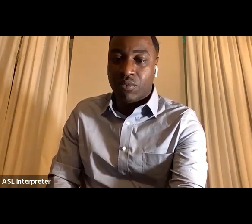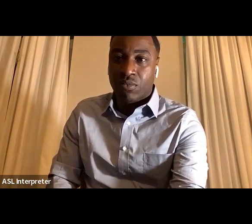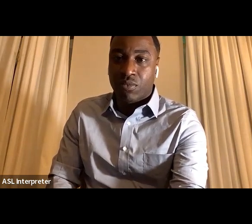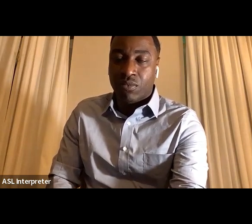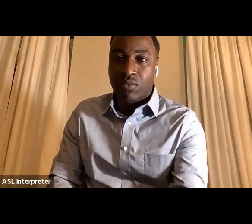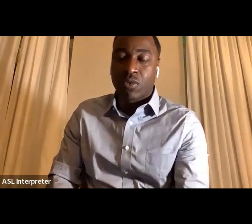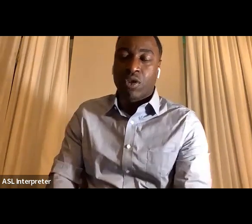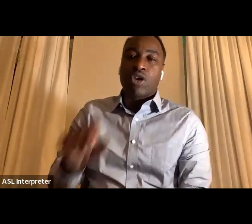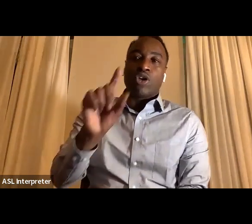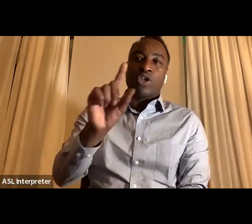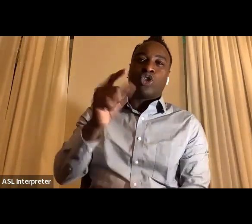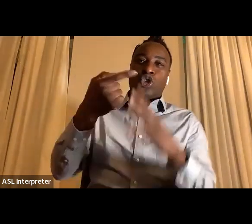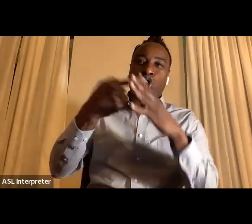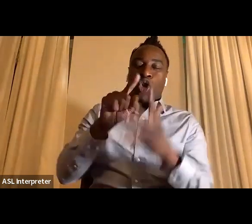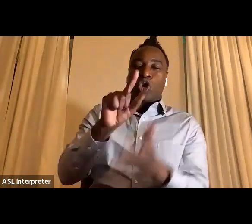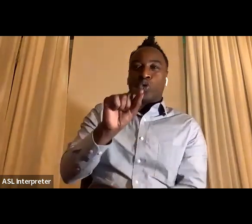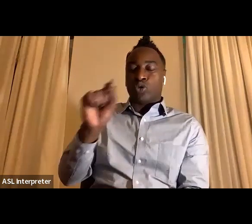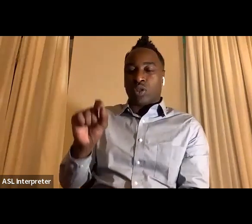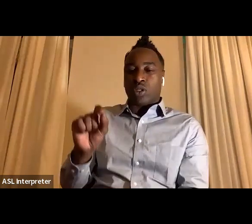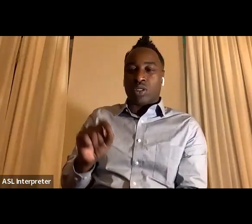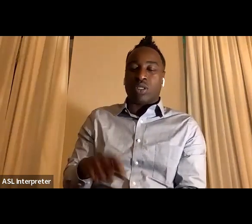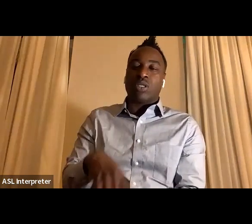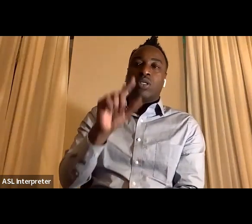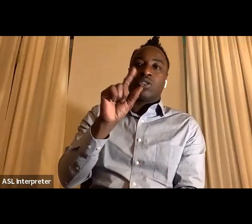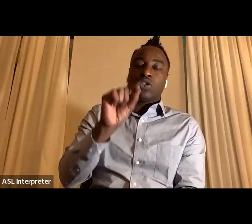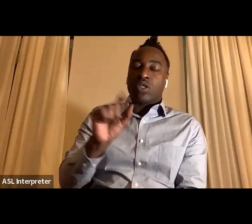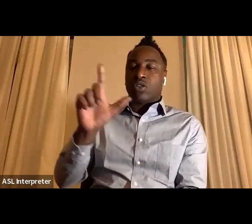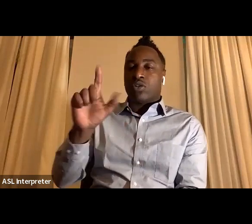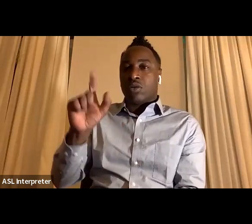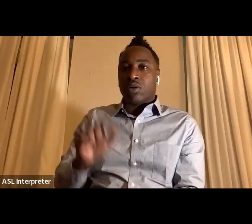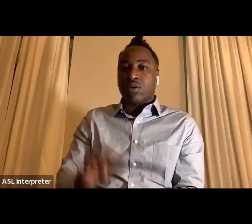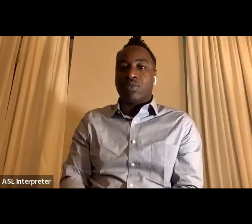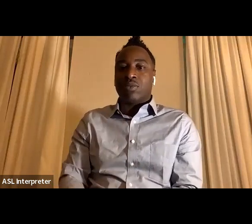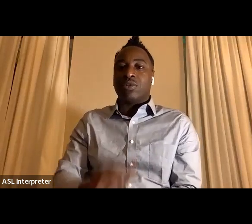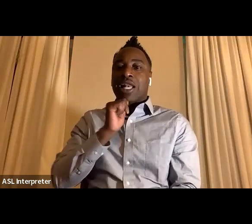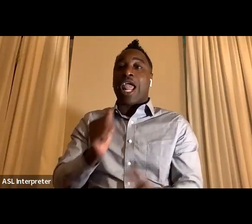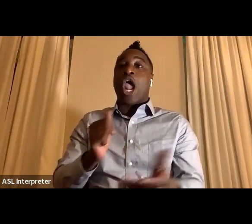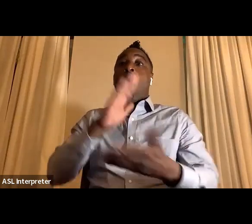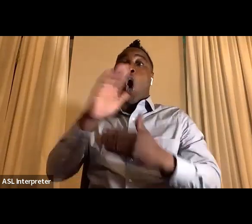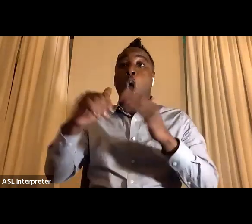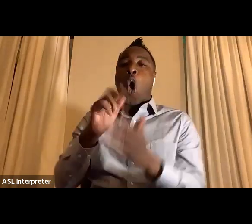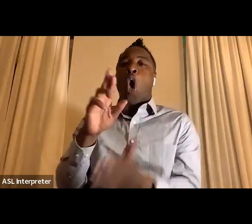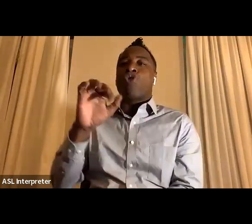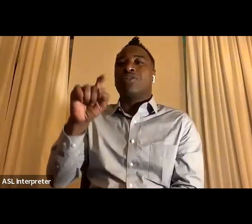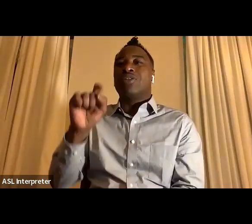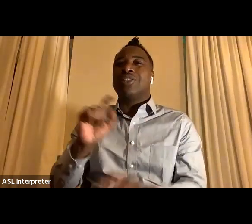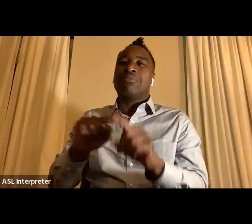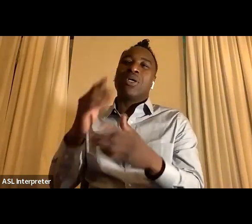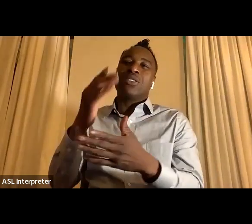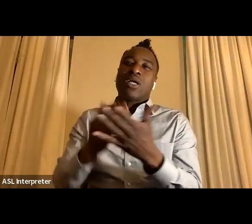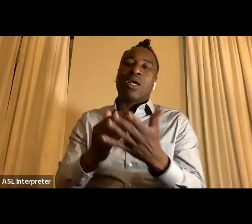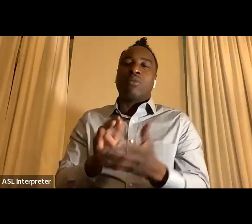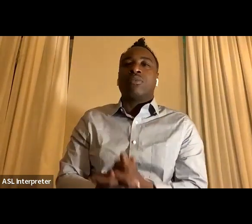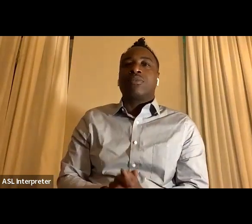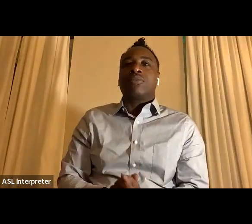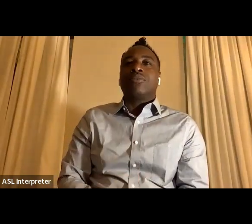So these aren't all the receipts that I is. These are just that there. Were two other rolls receipts when.